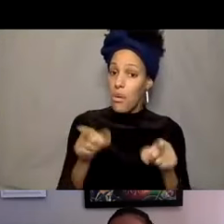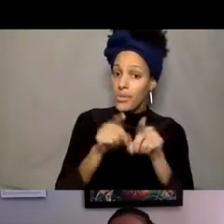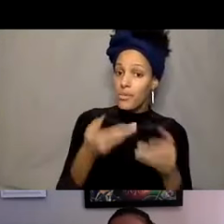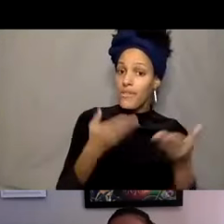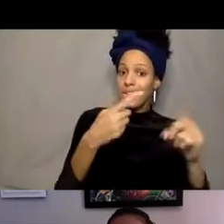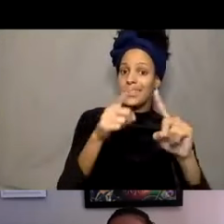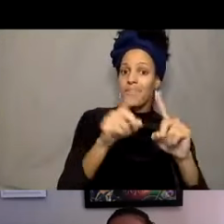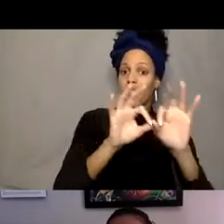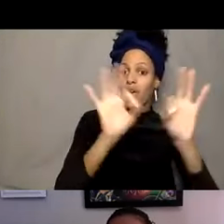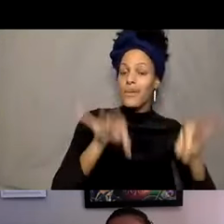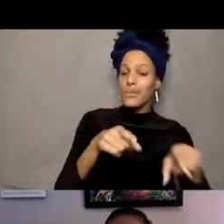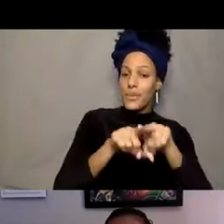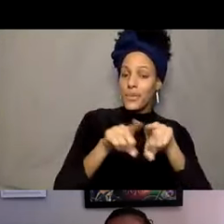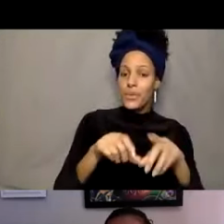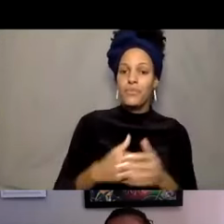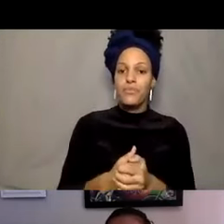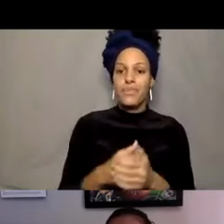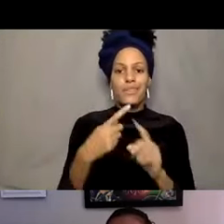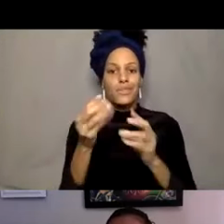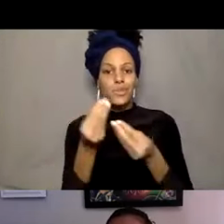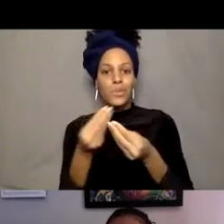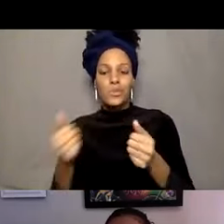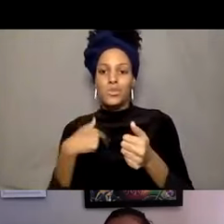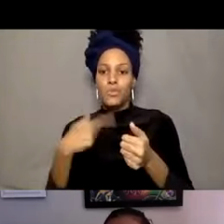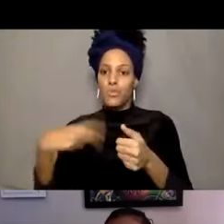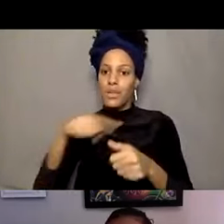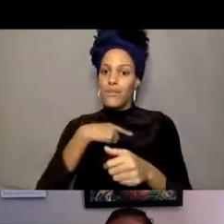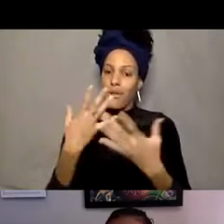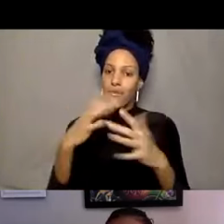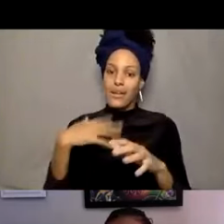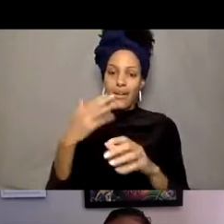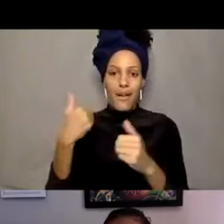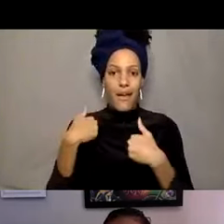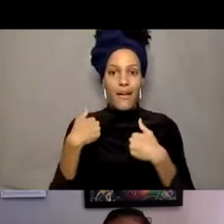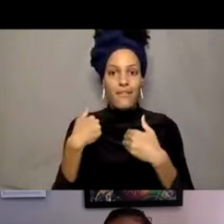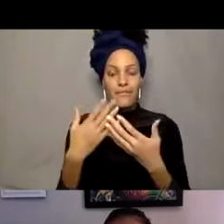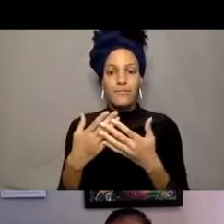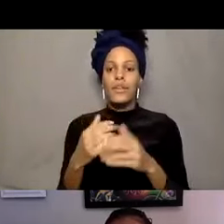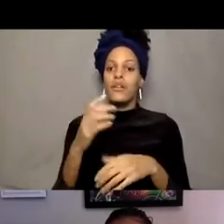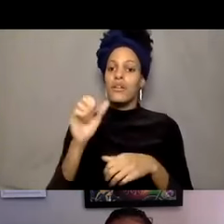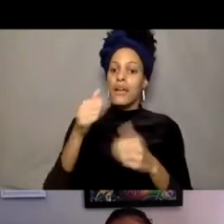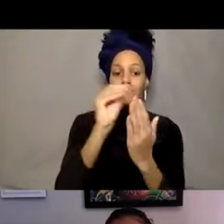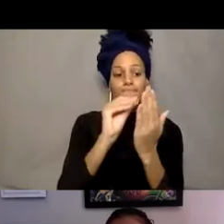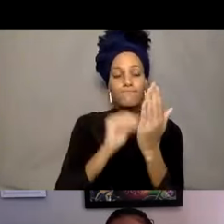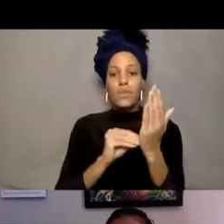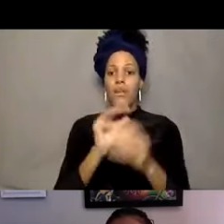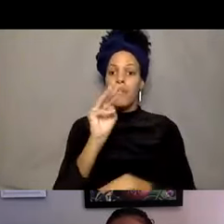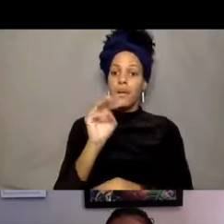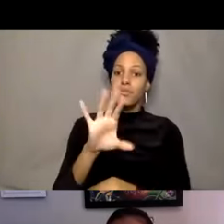Solutions we have previously implemented include filling out an adapted form in Microsoft Word, and providing verbal responses